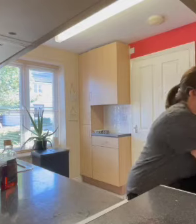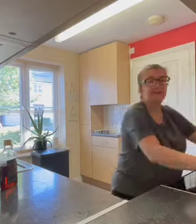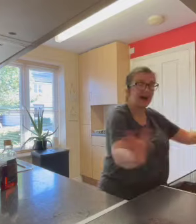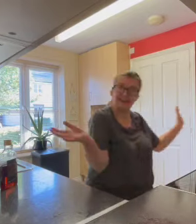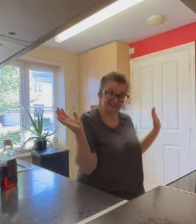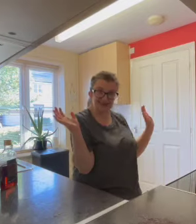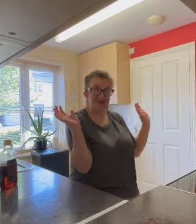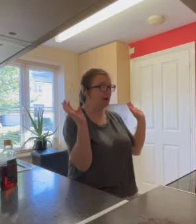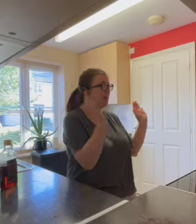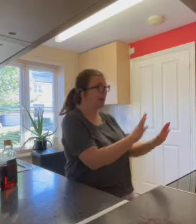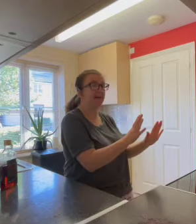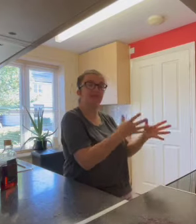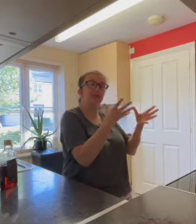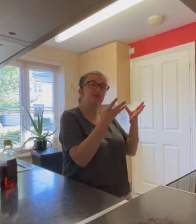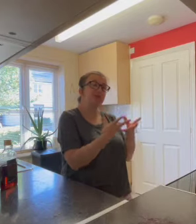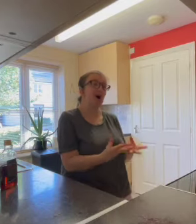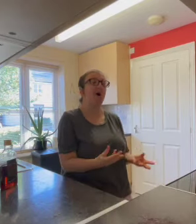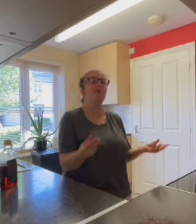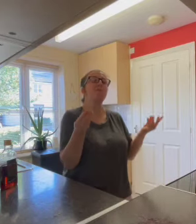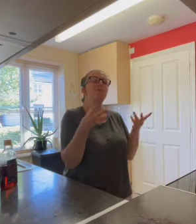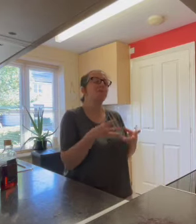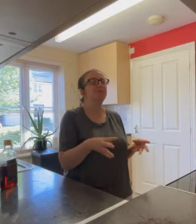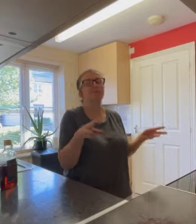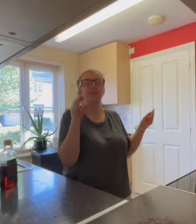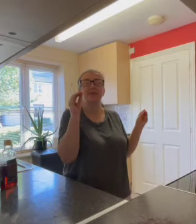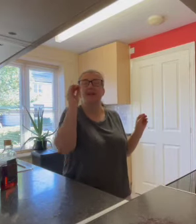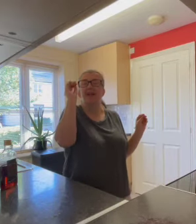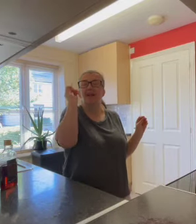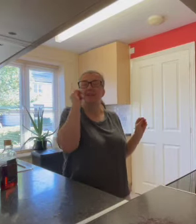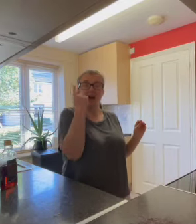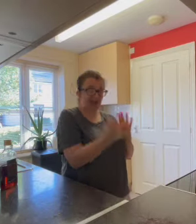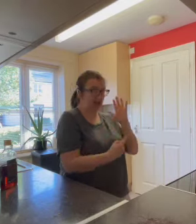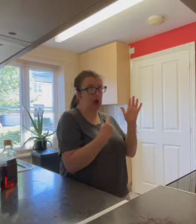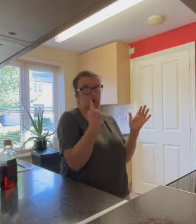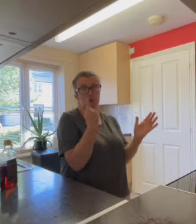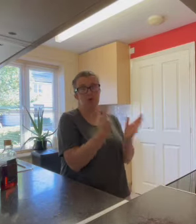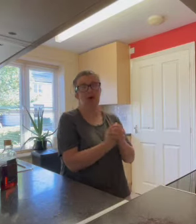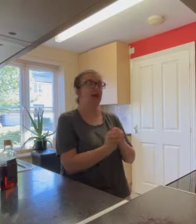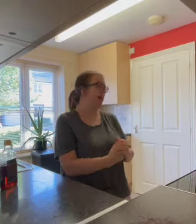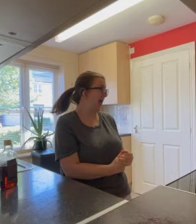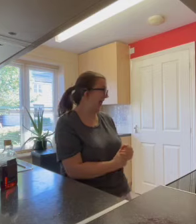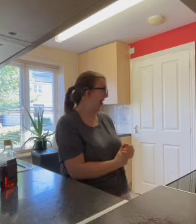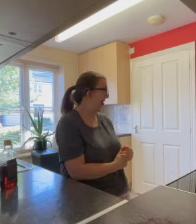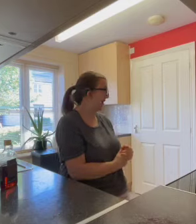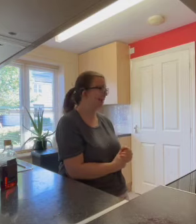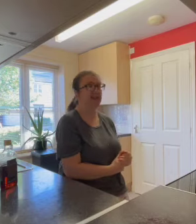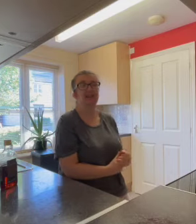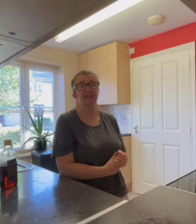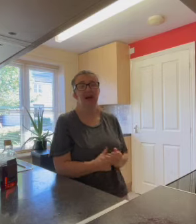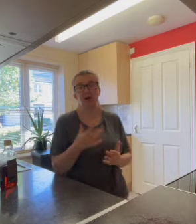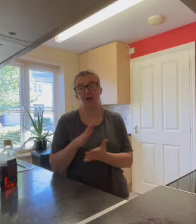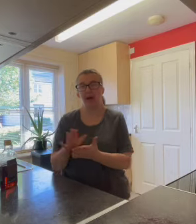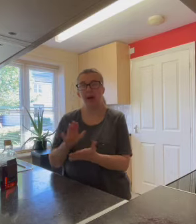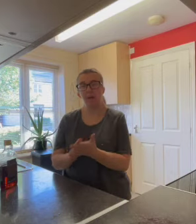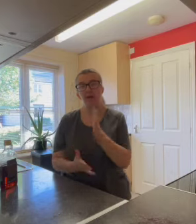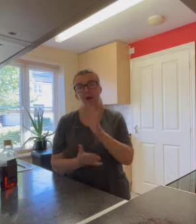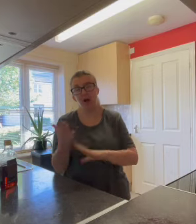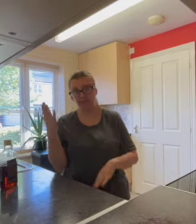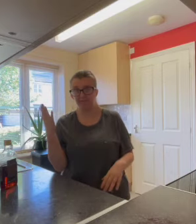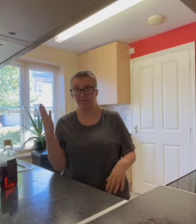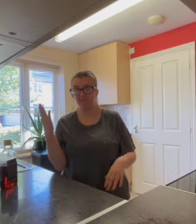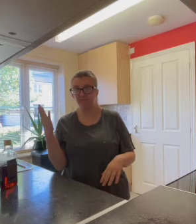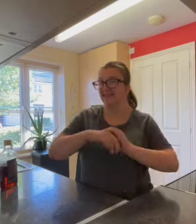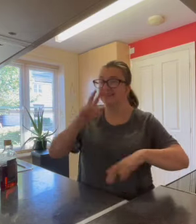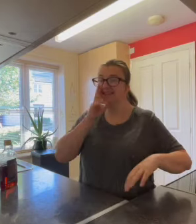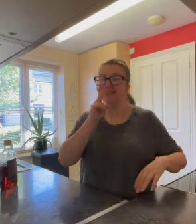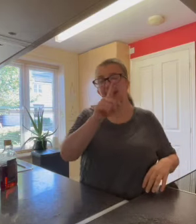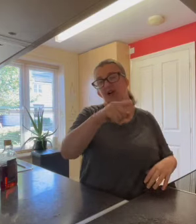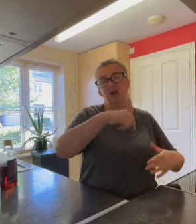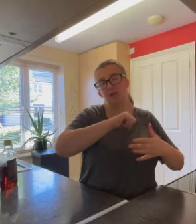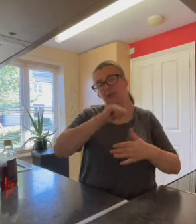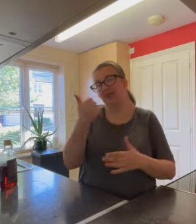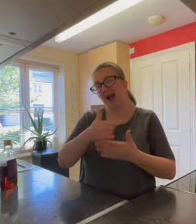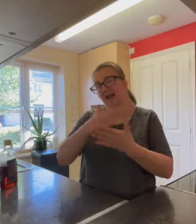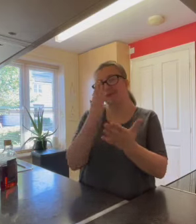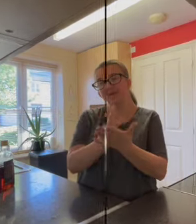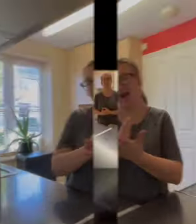That it, let leave it to soak for one hour, I am going to clean up then pop out so see you in next part.